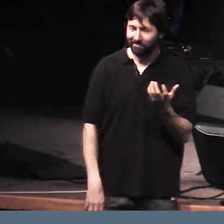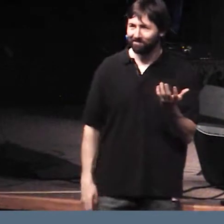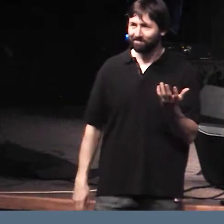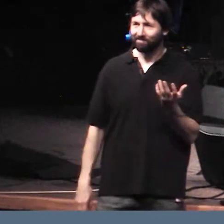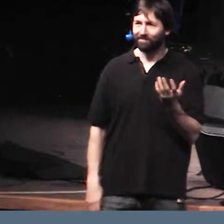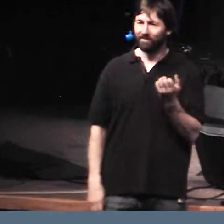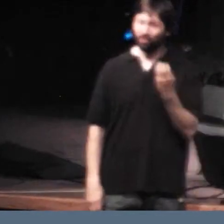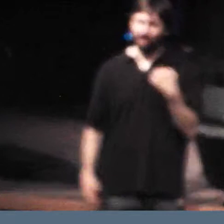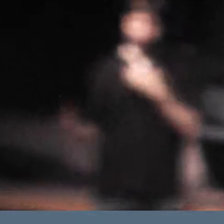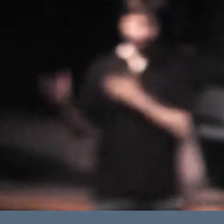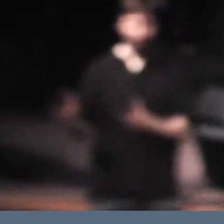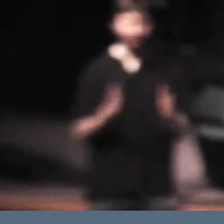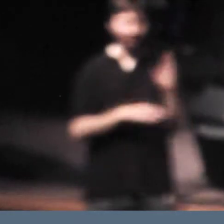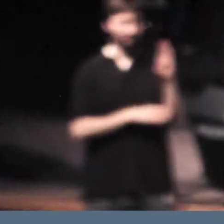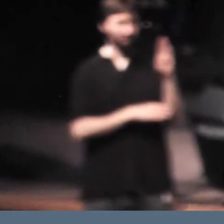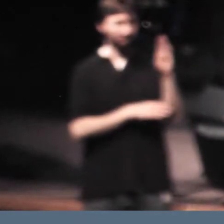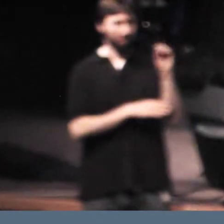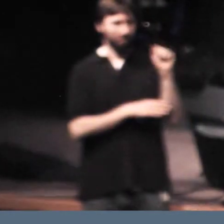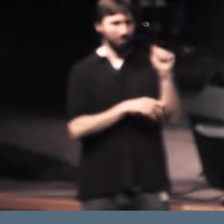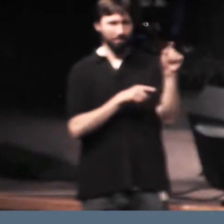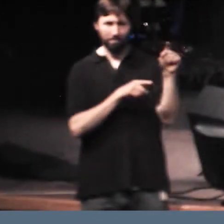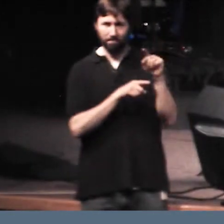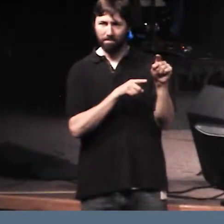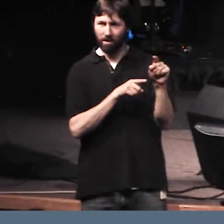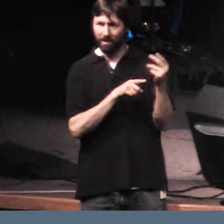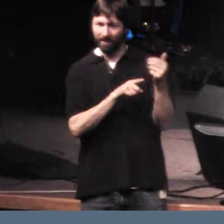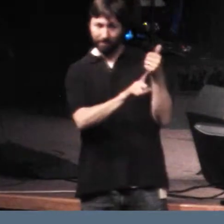but she's got this plan. You know Boaz has been thinking to